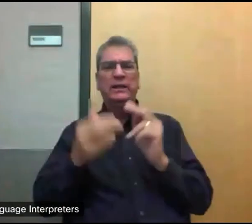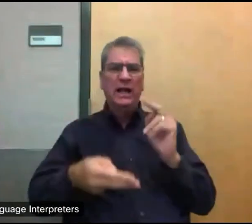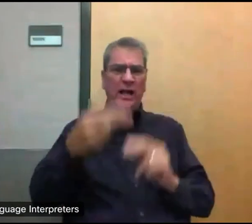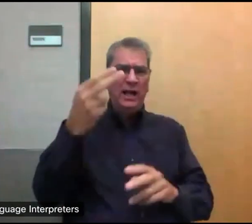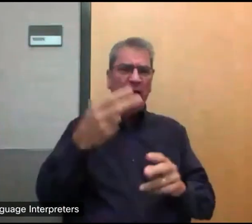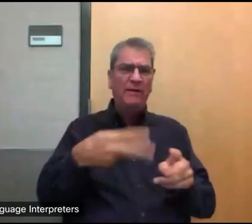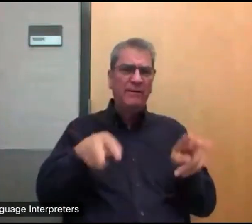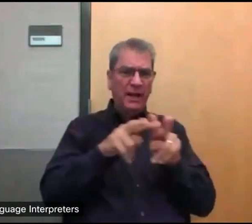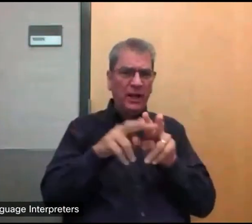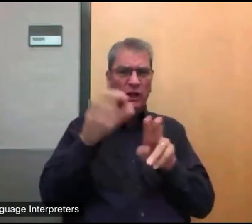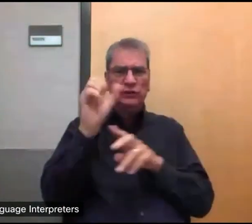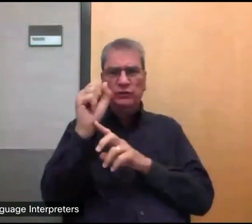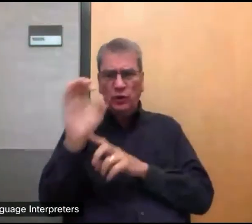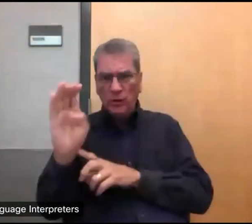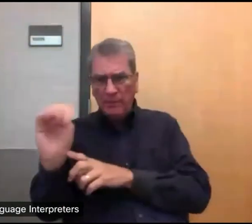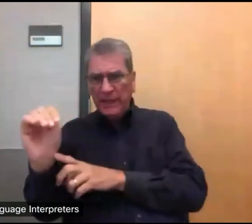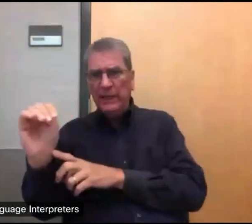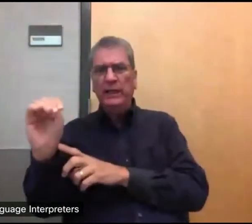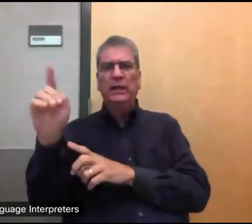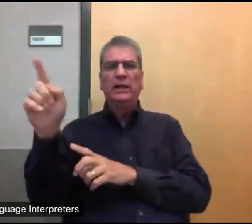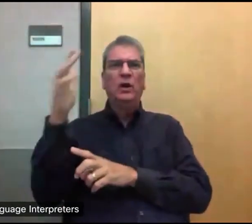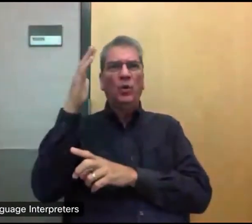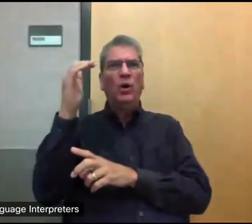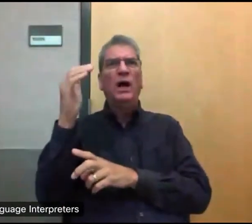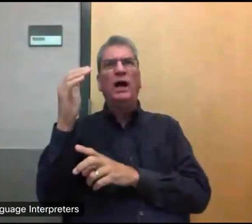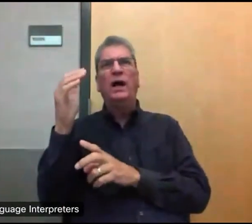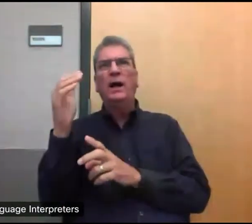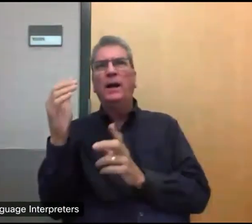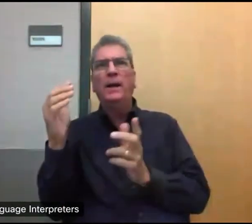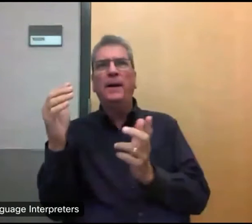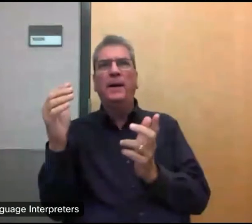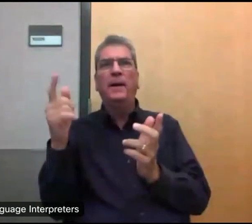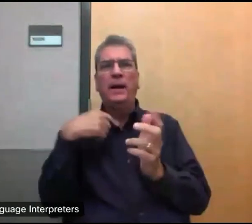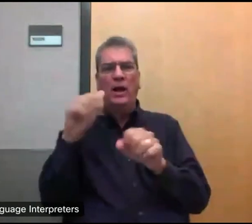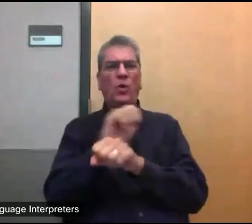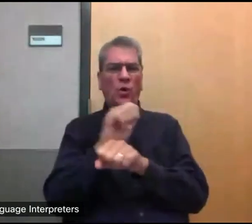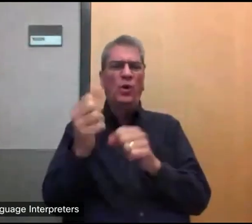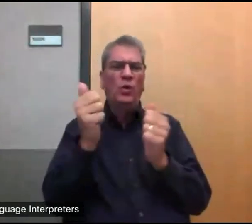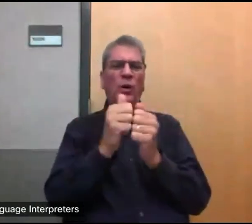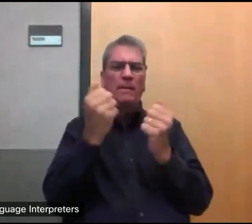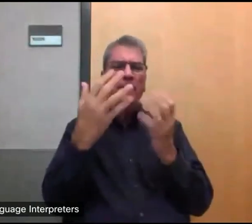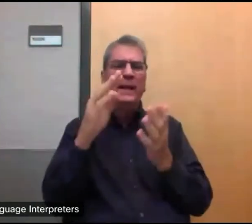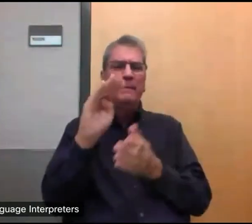influencers like, why? In public health the tendency is or medicine to us. I've worked with a lot of med students on the social media projects and like, until